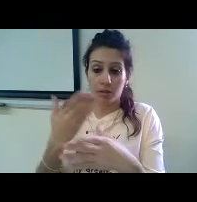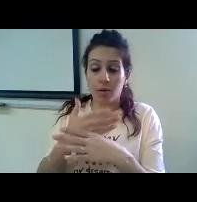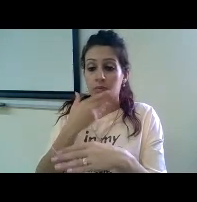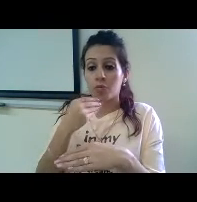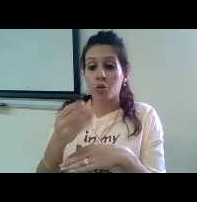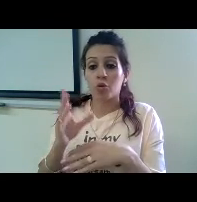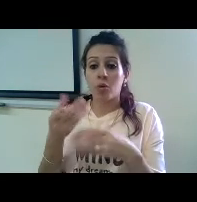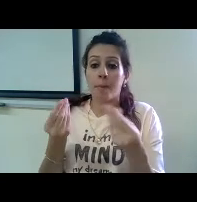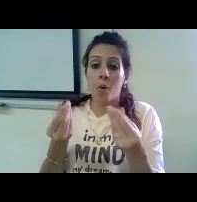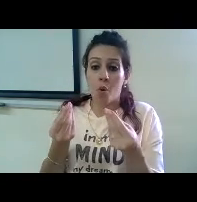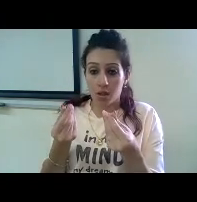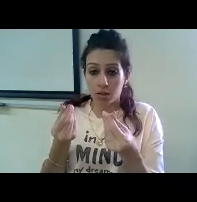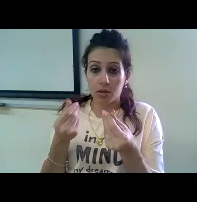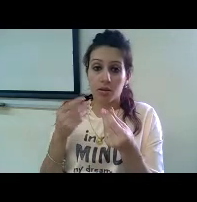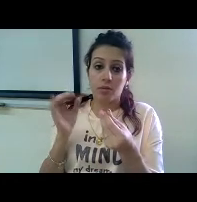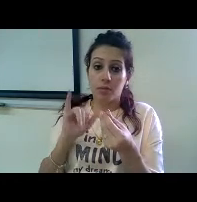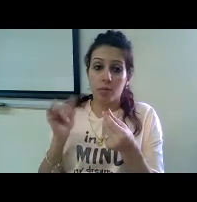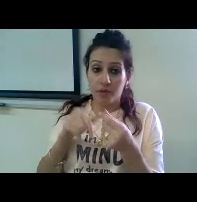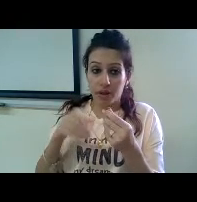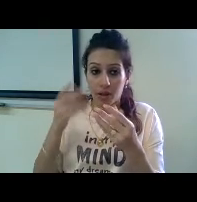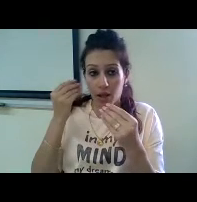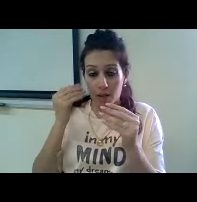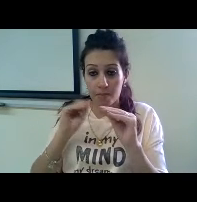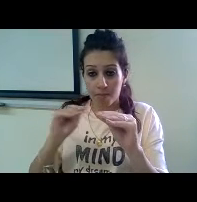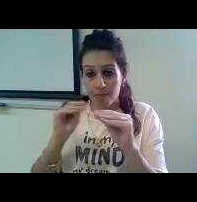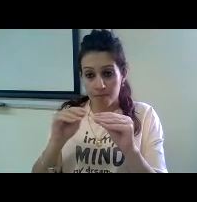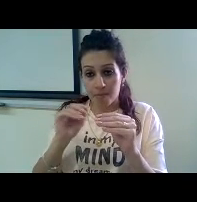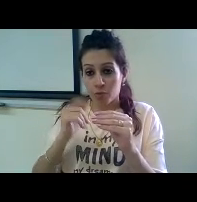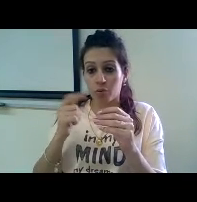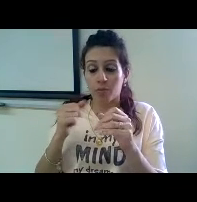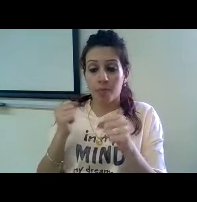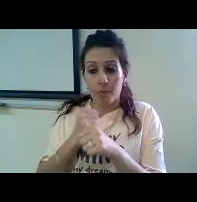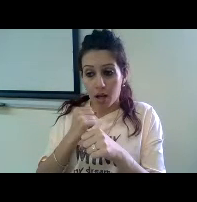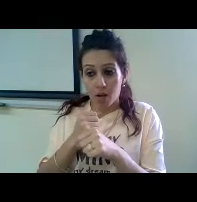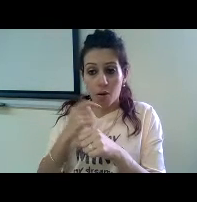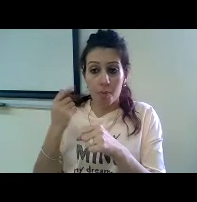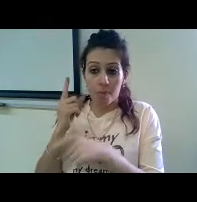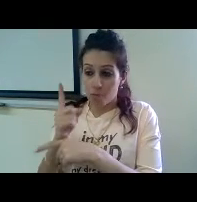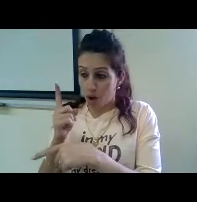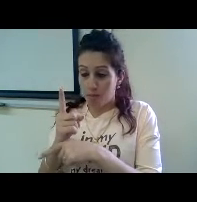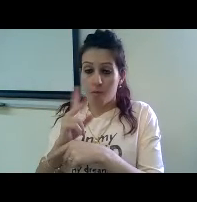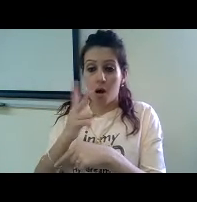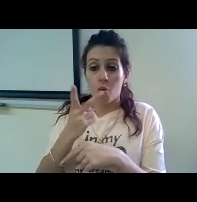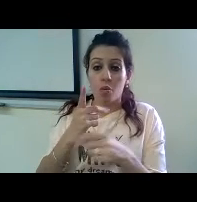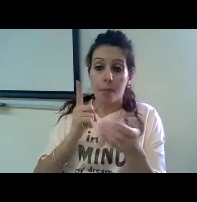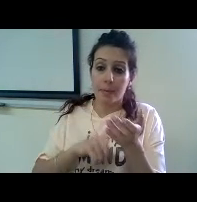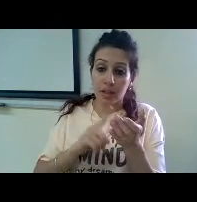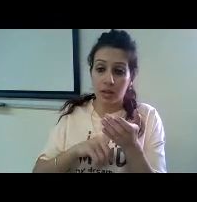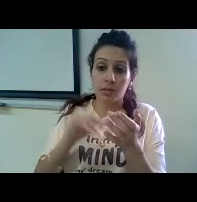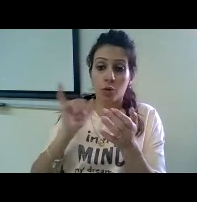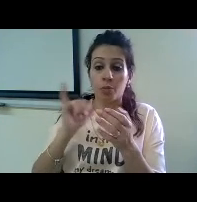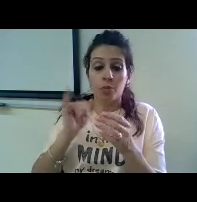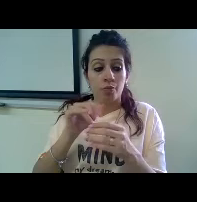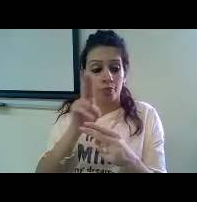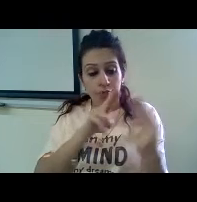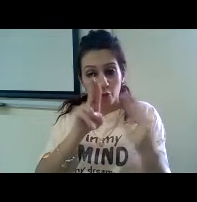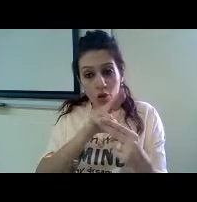Any question and comments are welcomed. Next please David.